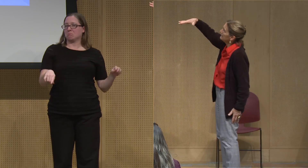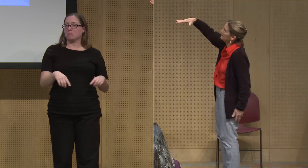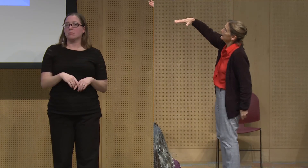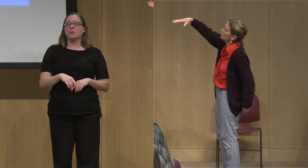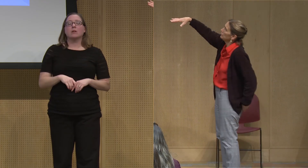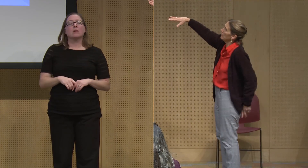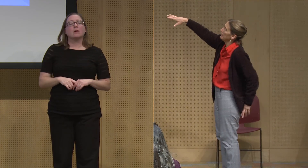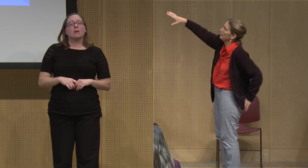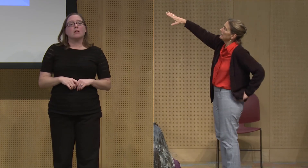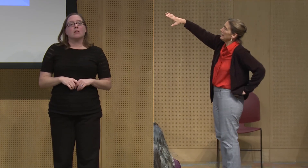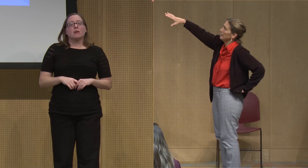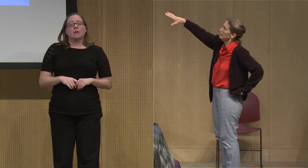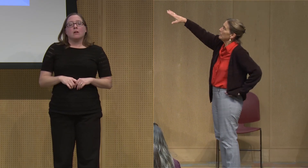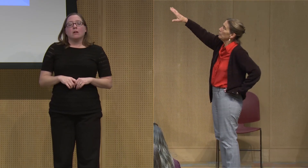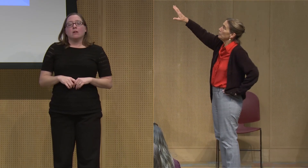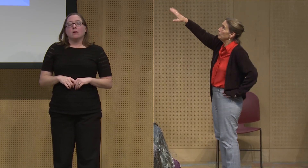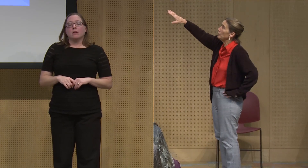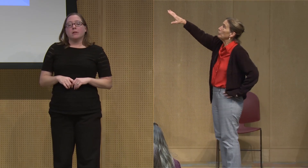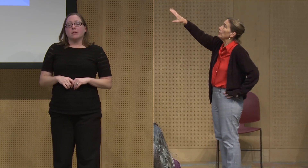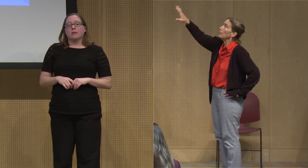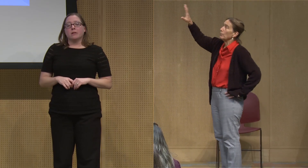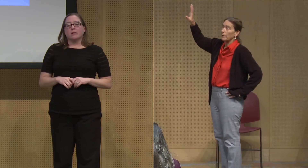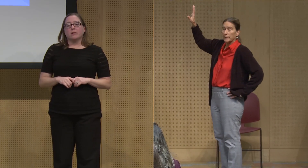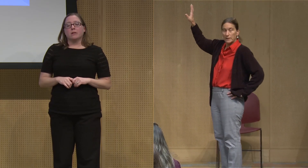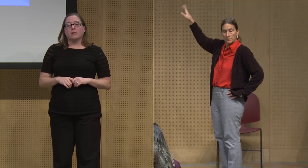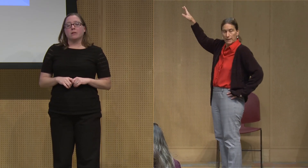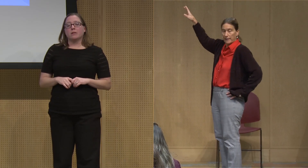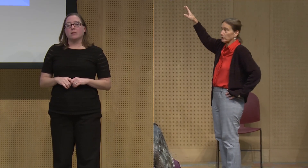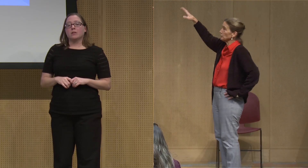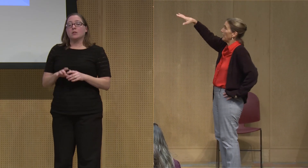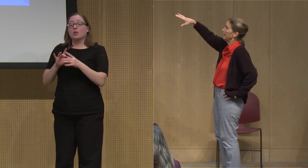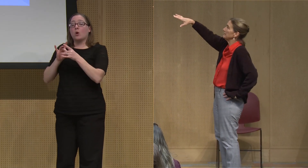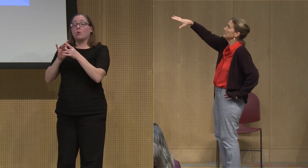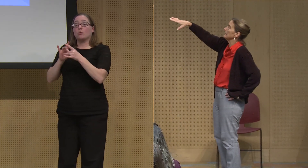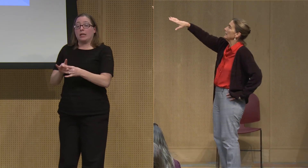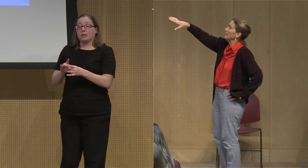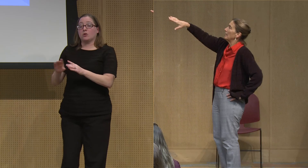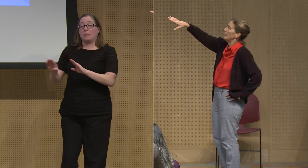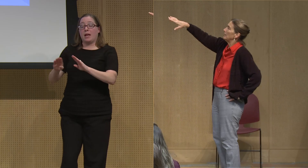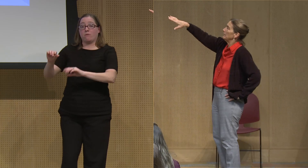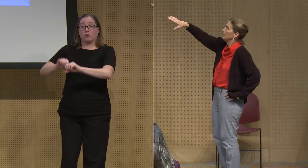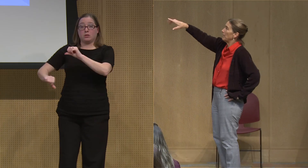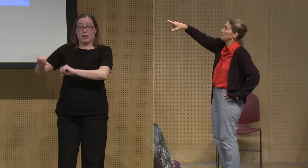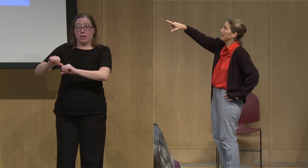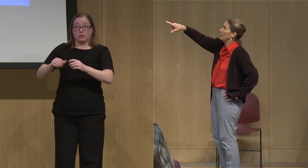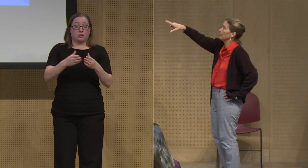ABOUT THAT YOU WOULD DO WITHIN BEHAVIORAL SCIENCES AND PUBLIC HEALTH-- SO STOP THE SPREAD